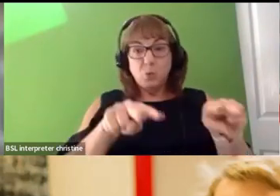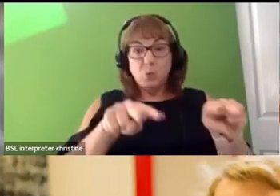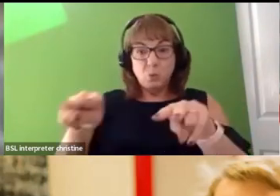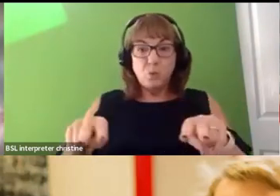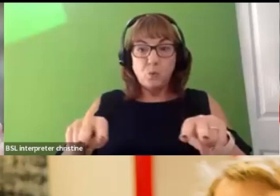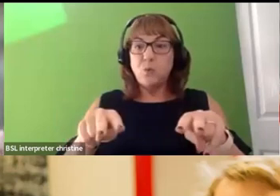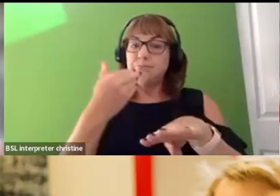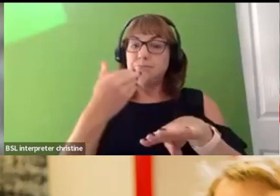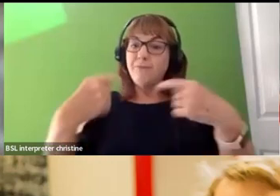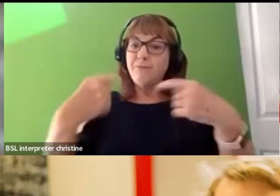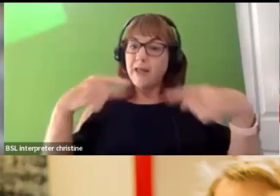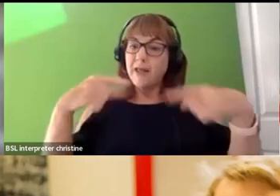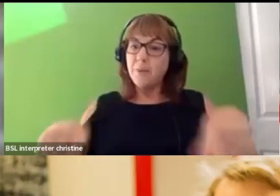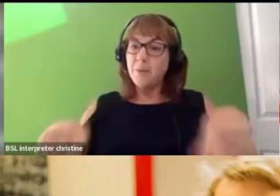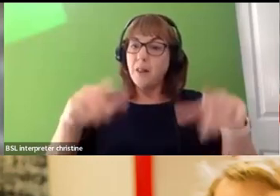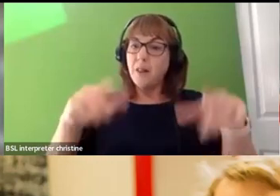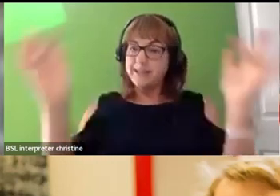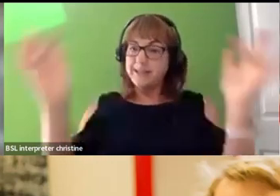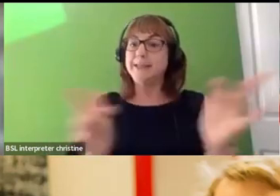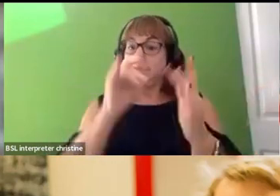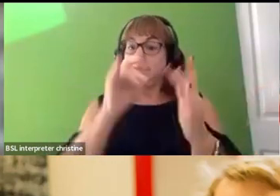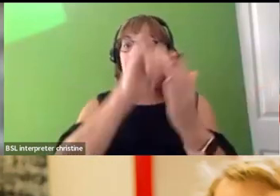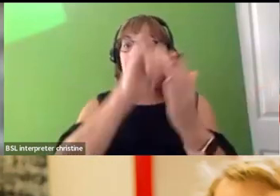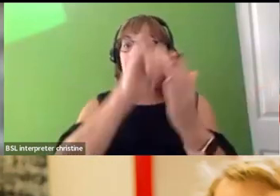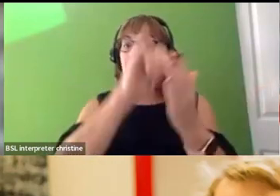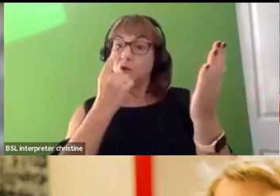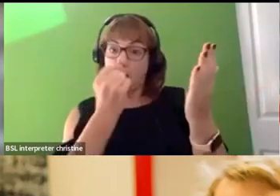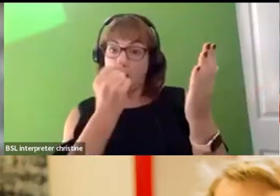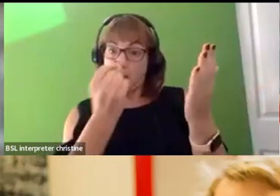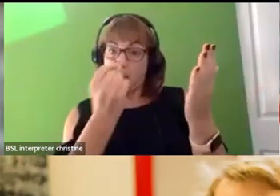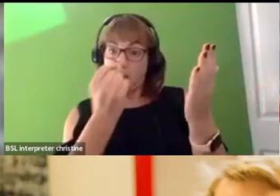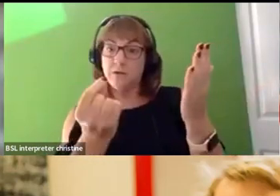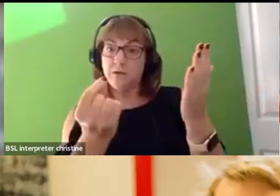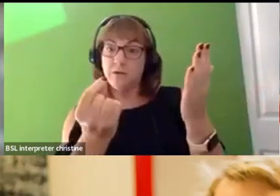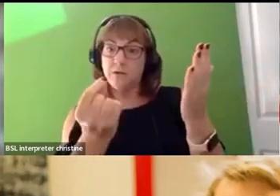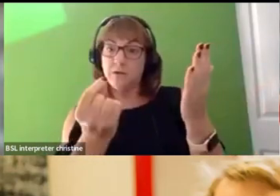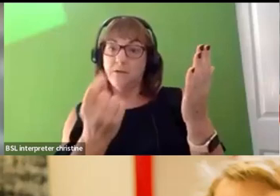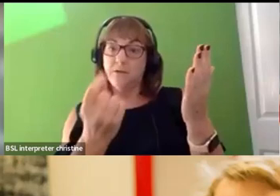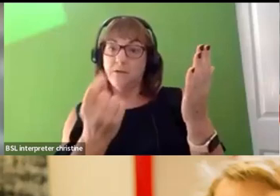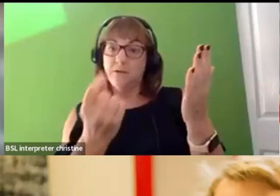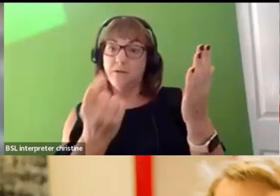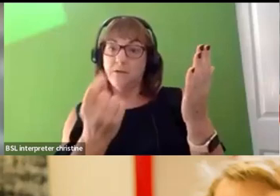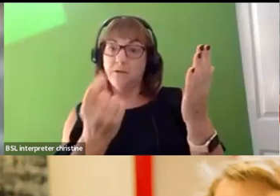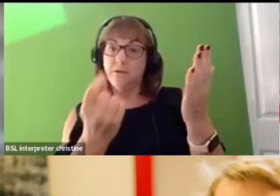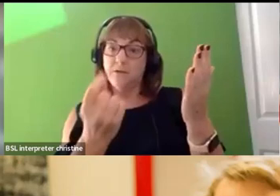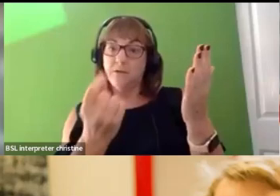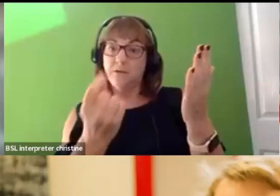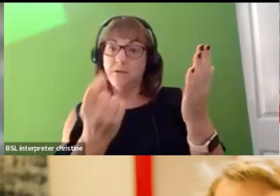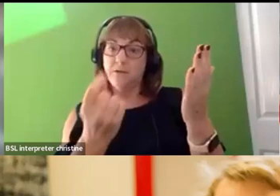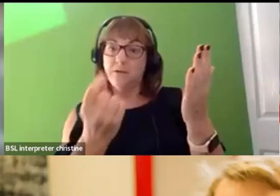so if you want to watch it you can and go and look us up. And so this morning I want